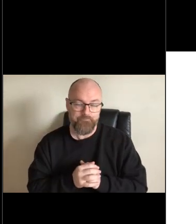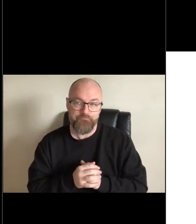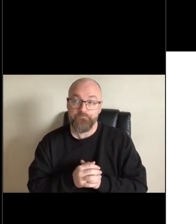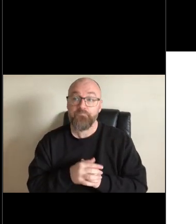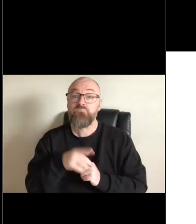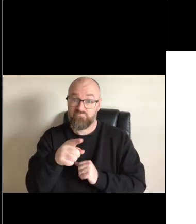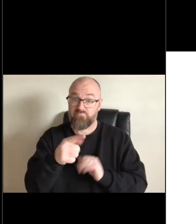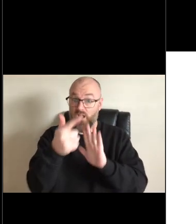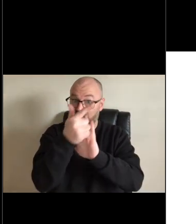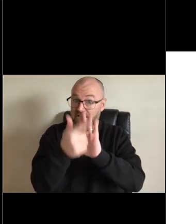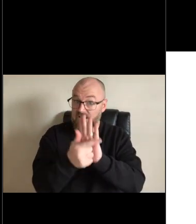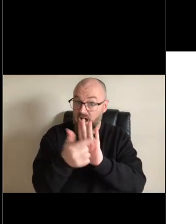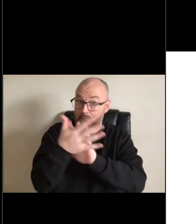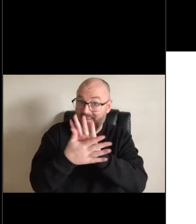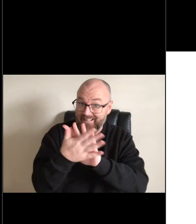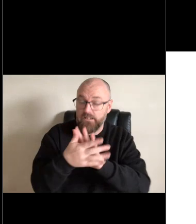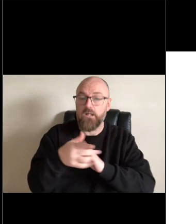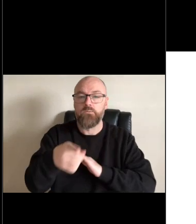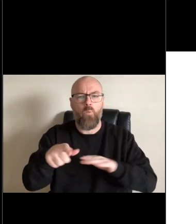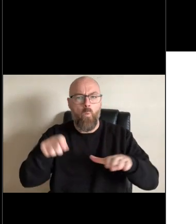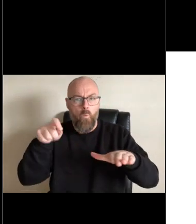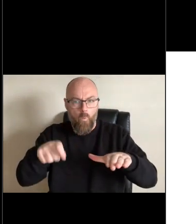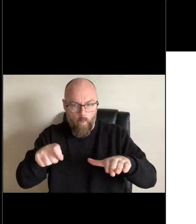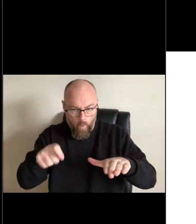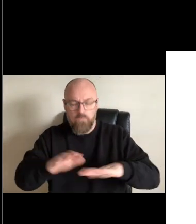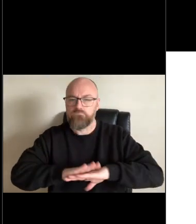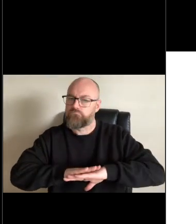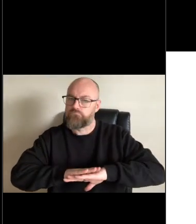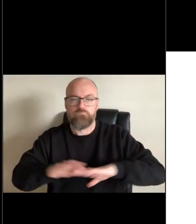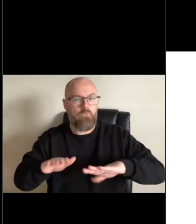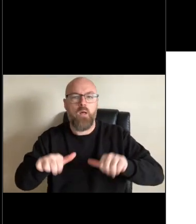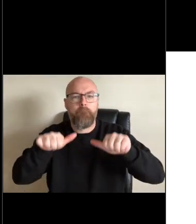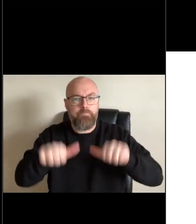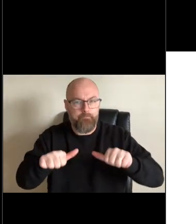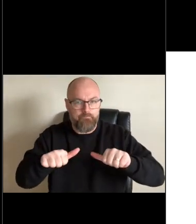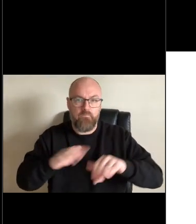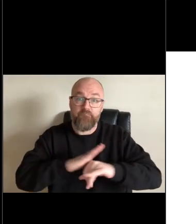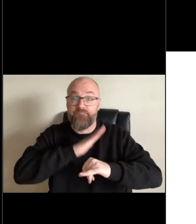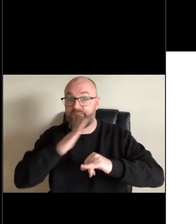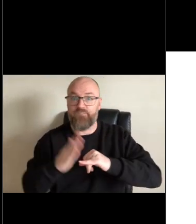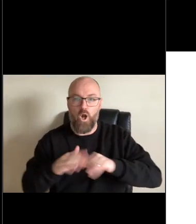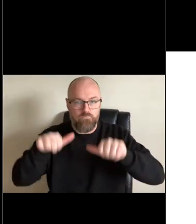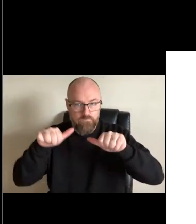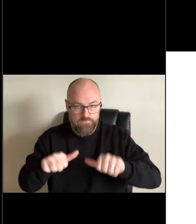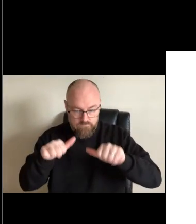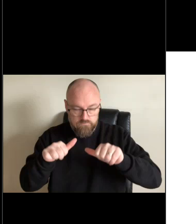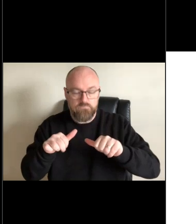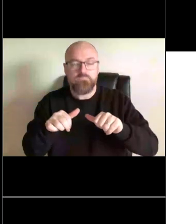that the court must not consider final orders reconsider final final orders unless there has